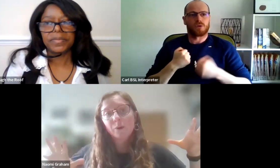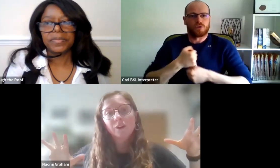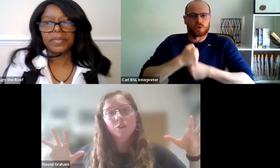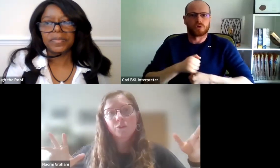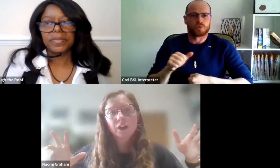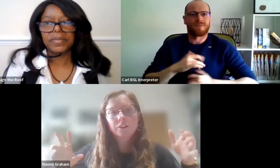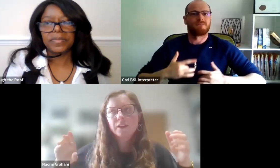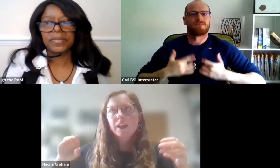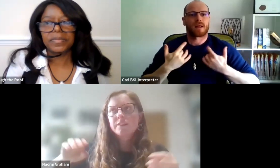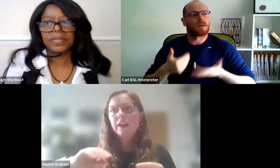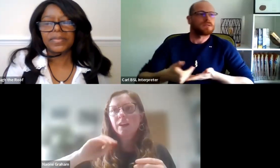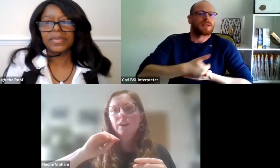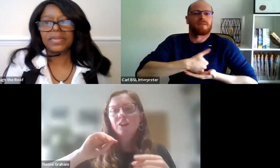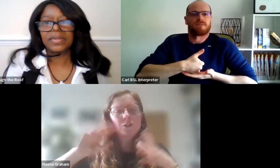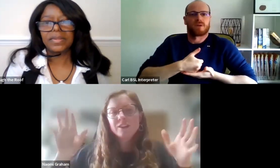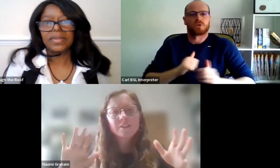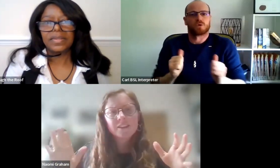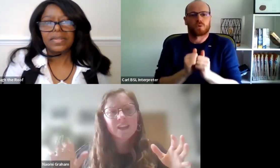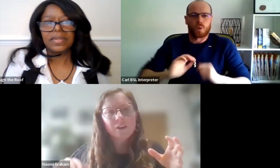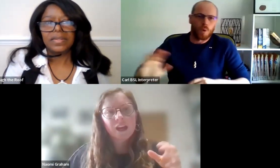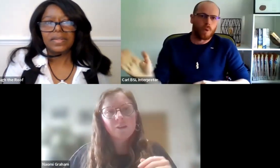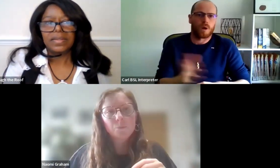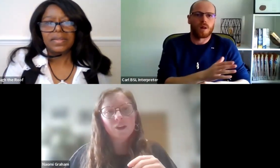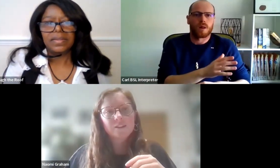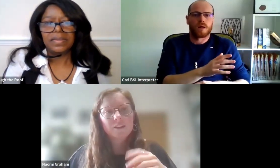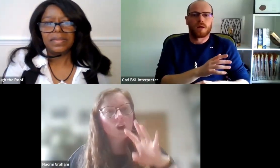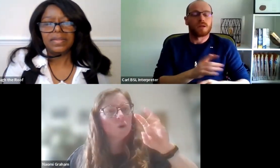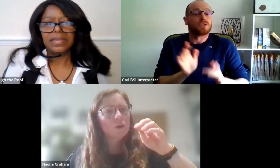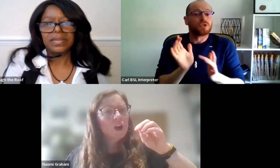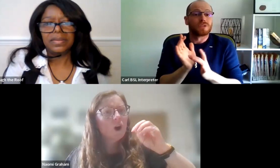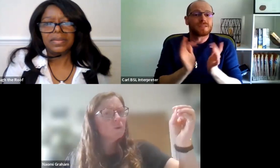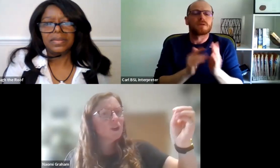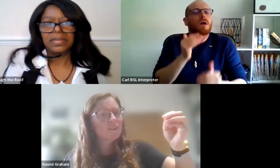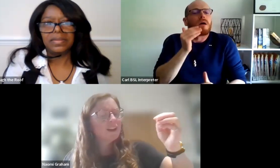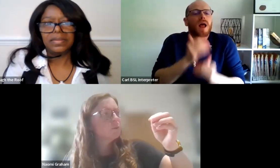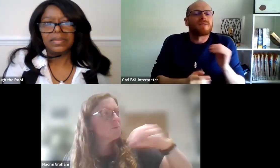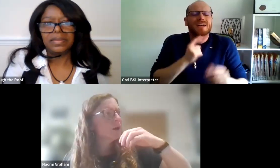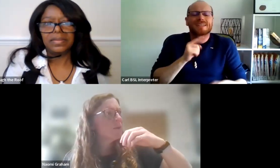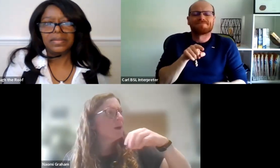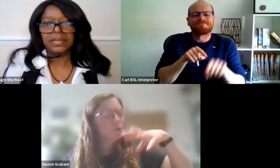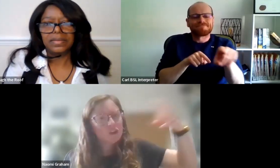everyone, not just saying you know, Jesus never at any point says 'oh oh no like women by the well,